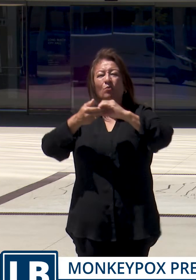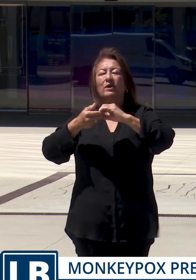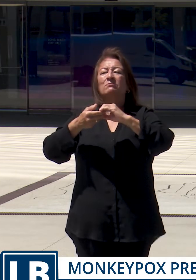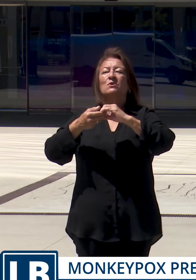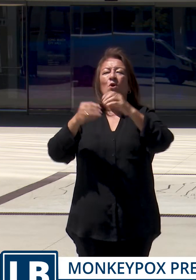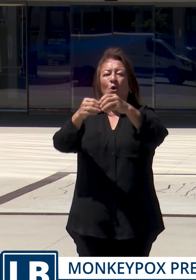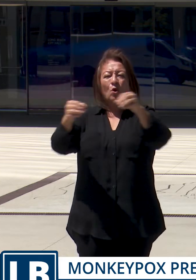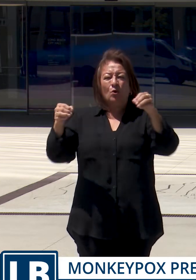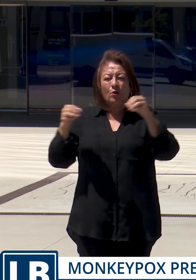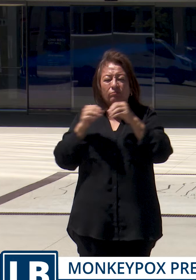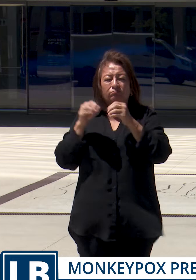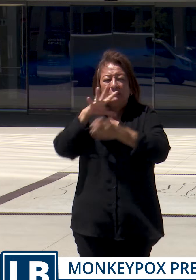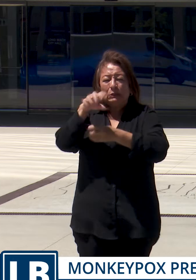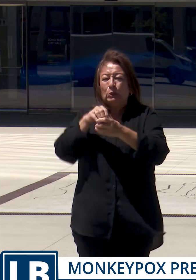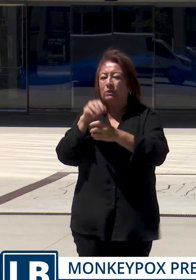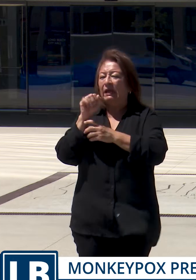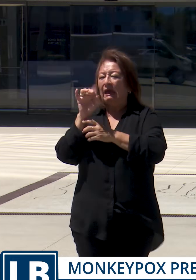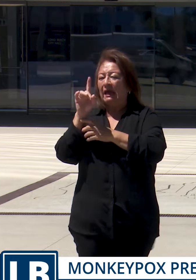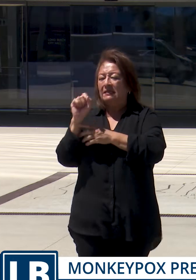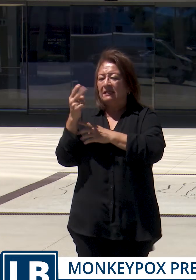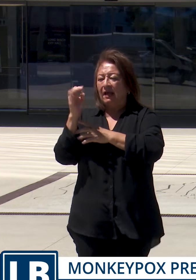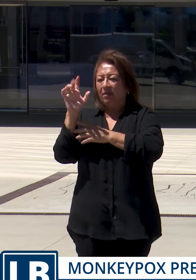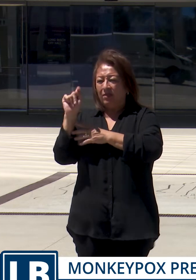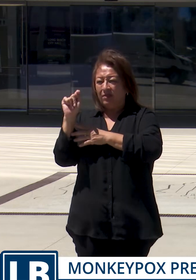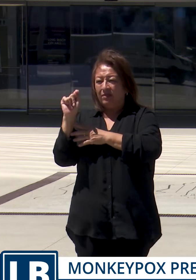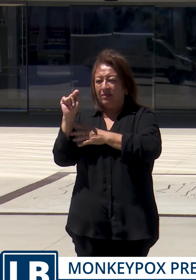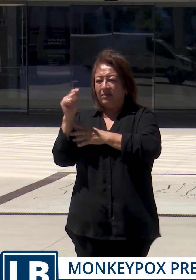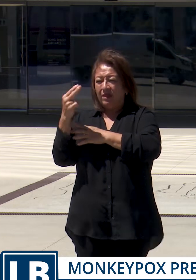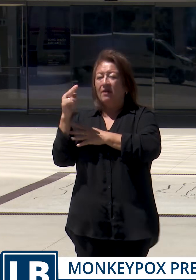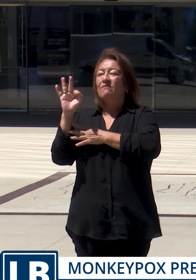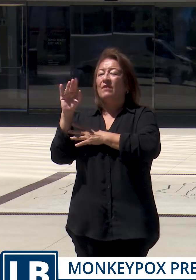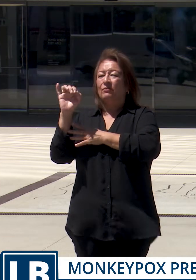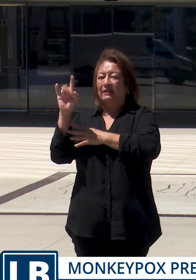aids healthcare foundation apla health long beach comprehensive